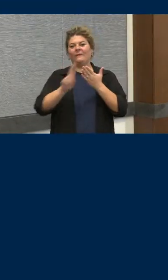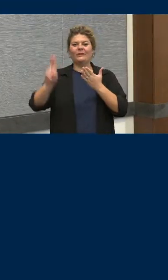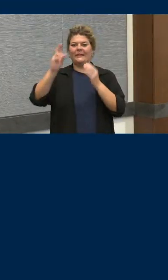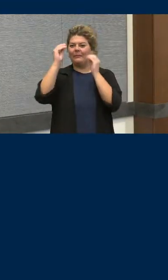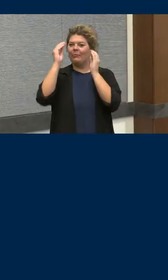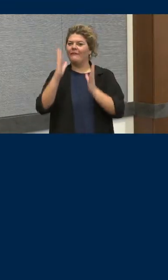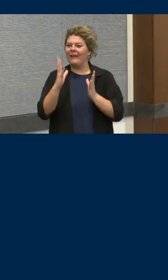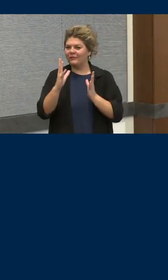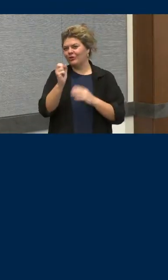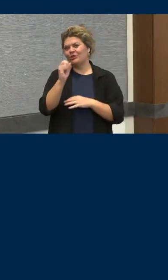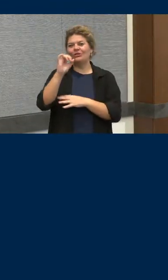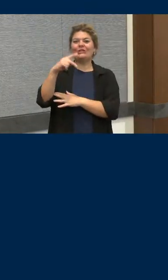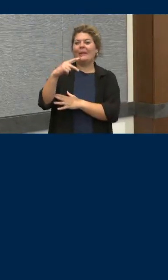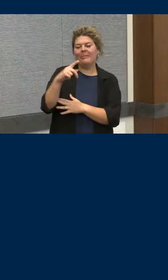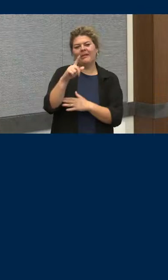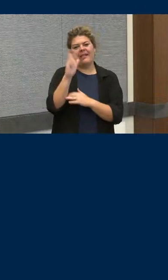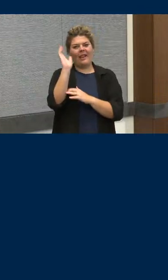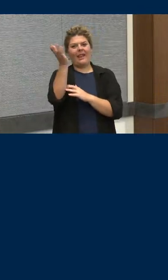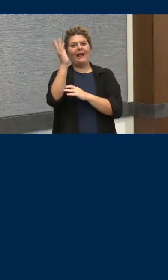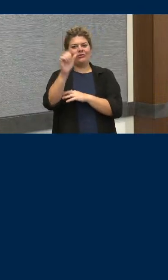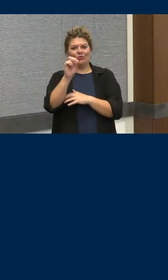Professorship Lecture Series. I